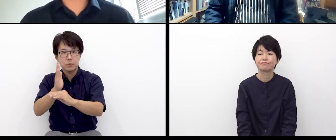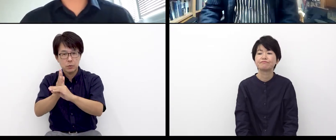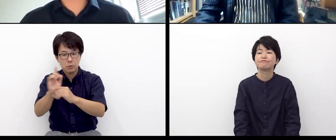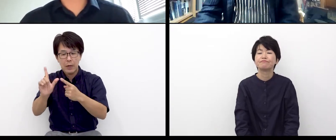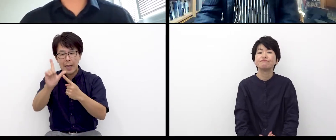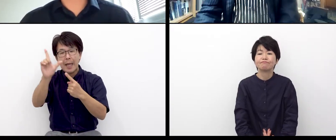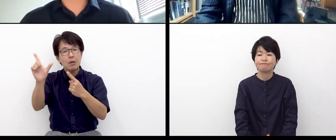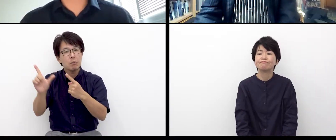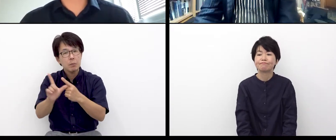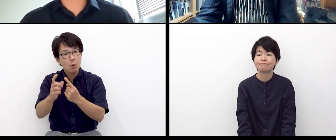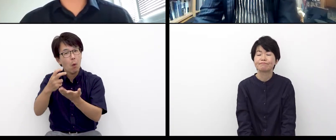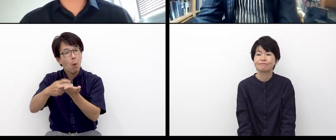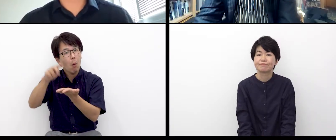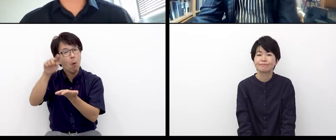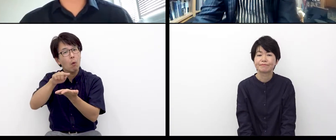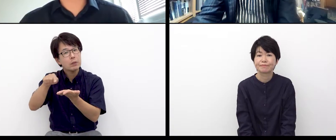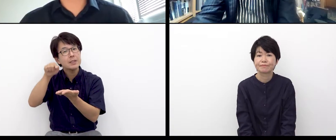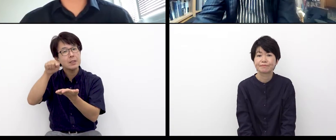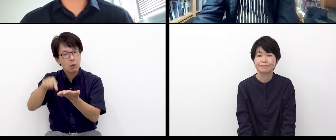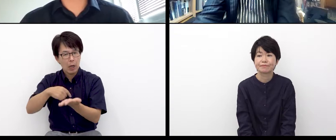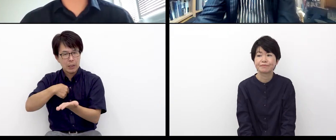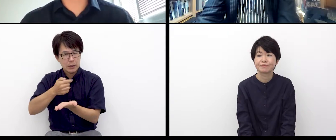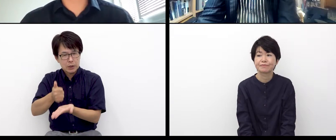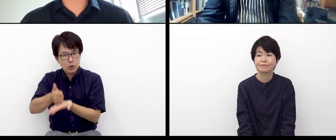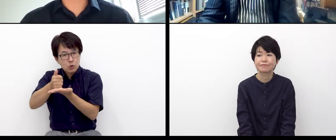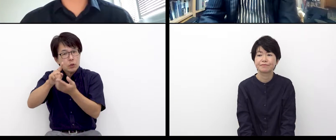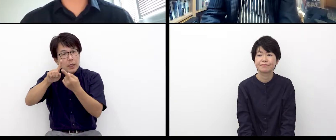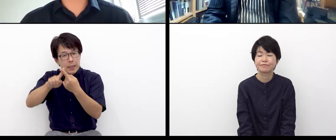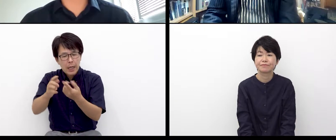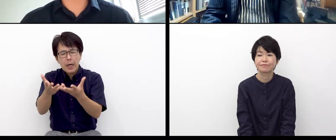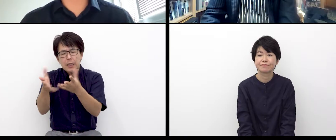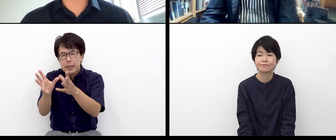Do we have such NPOs or organizations more and more in various locations?